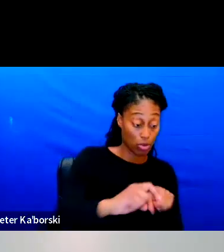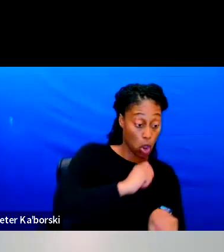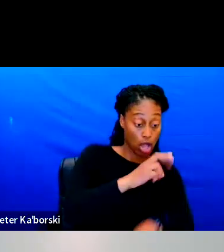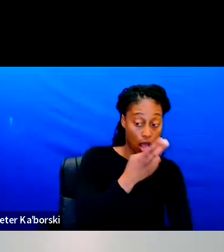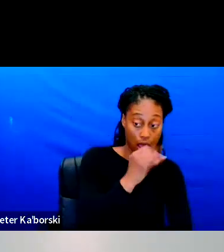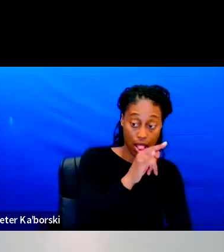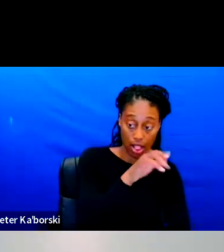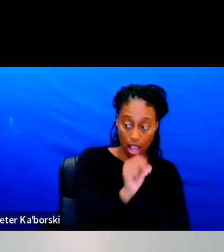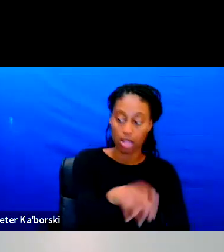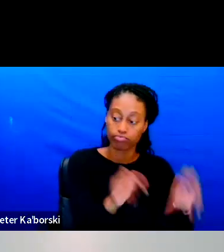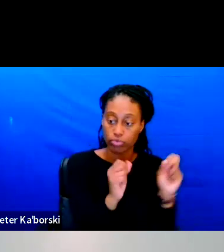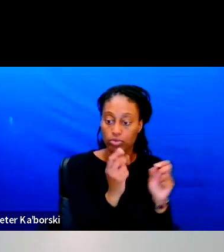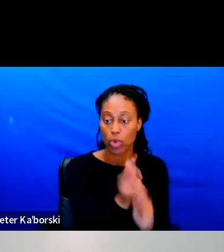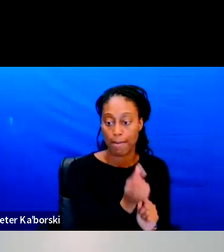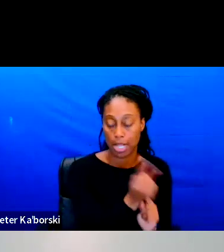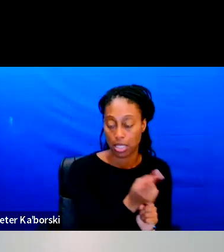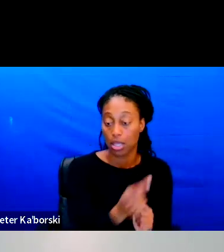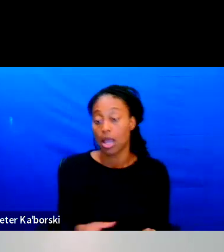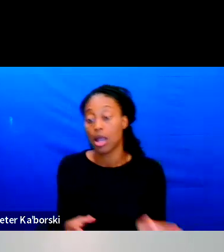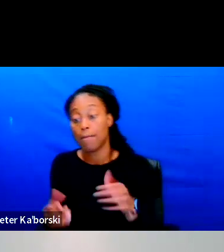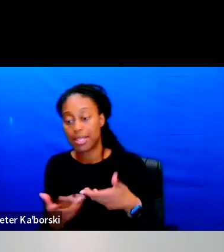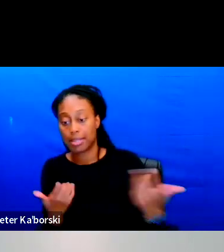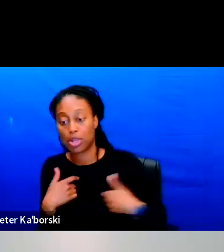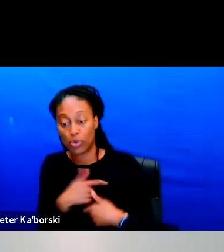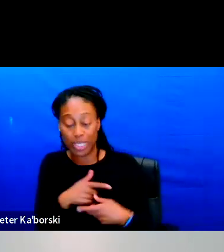Michelle Scheib: we do it with a smaller but in a bigger. Michelle Scheib: independent living.